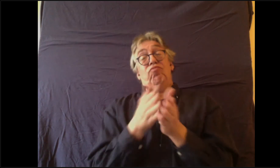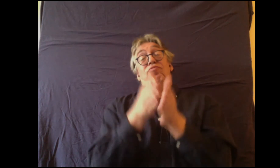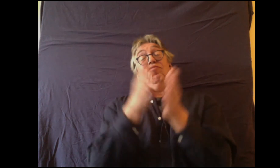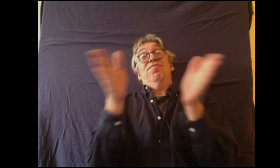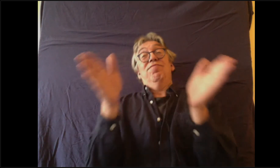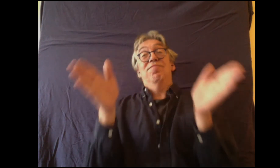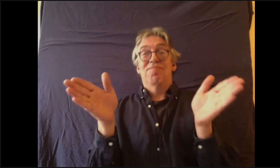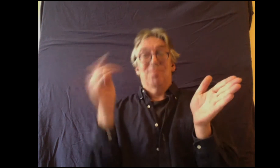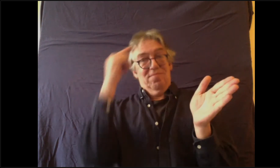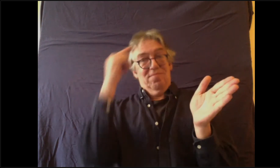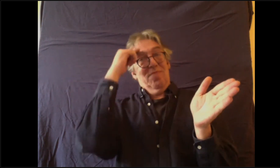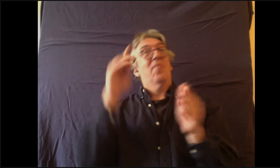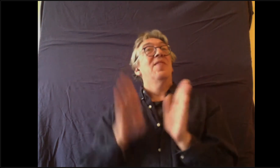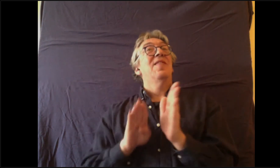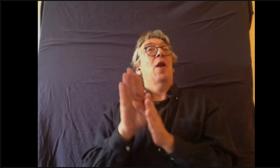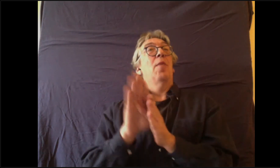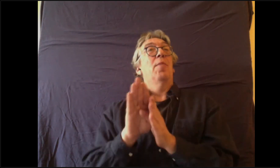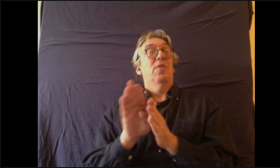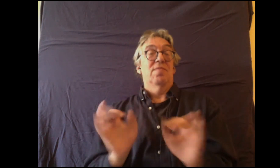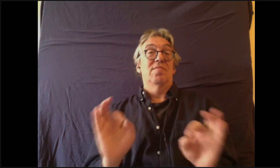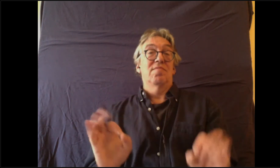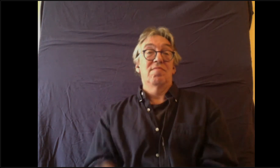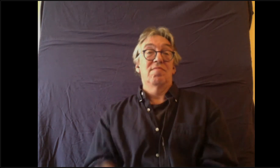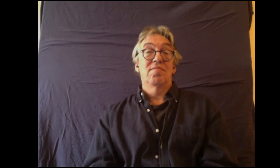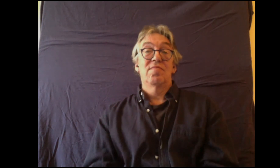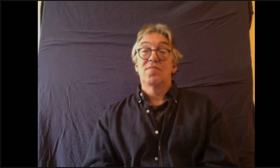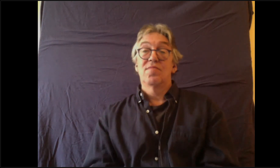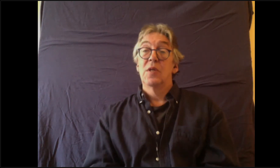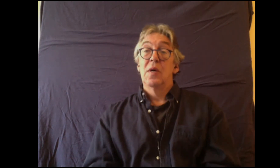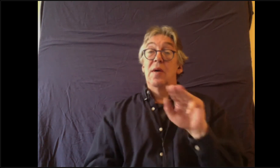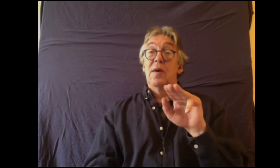Thank you, Catherine. I'm conscious of the time.